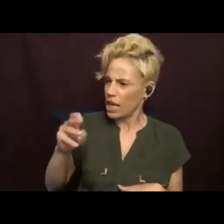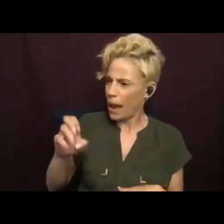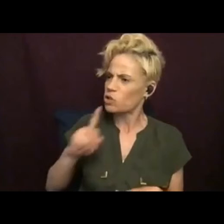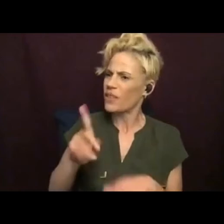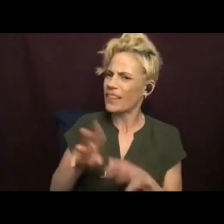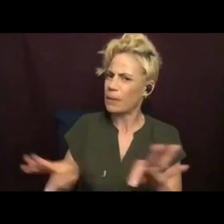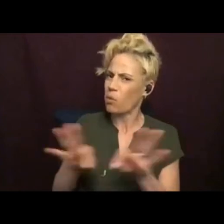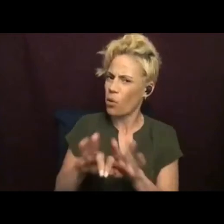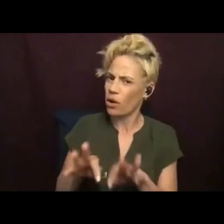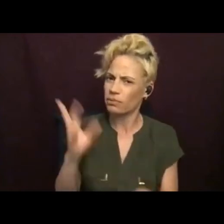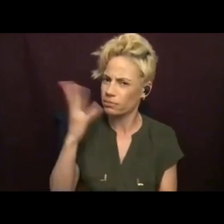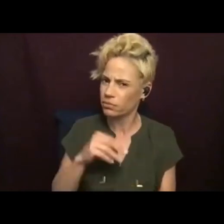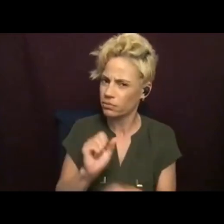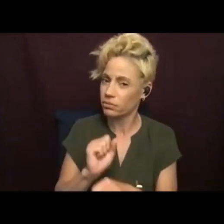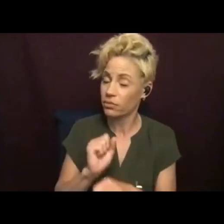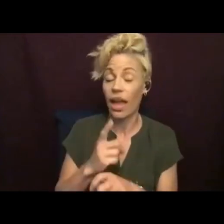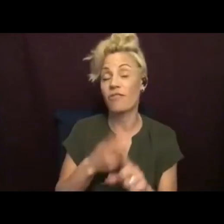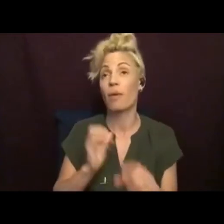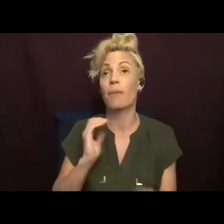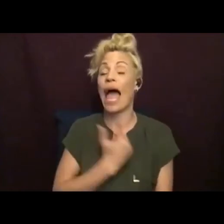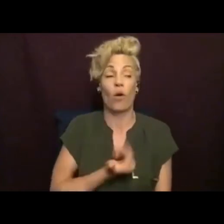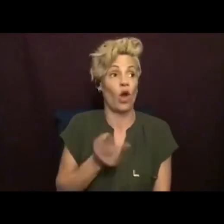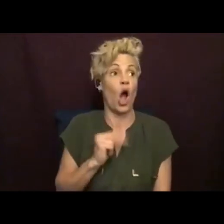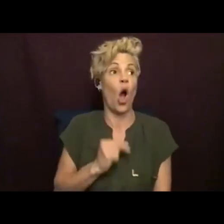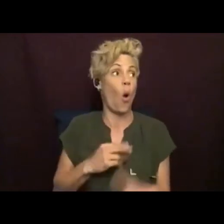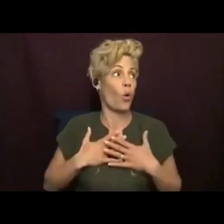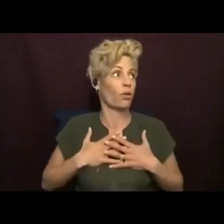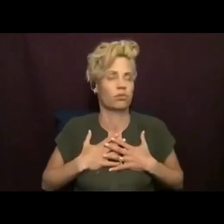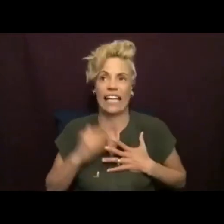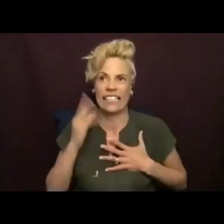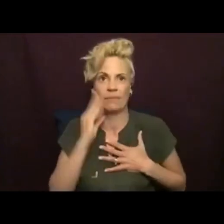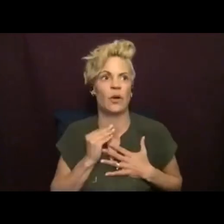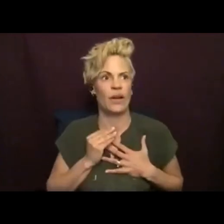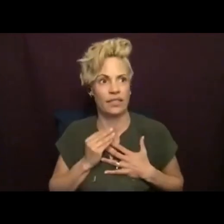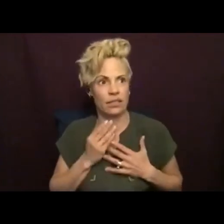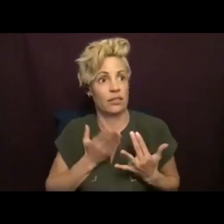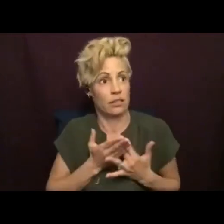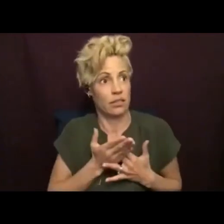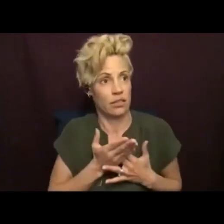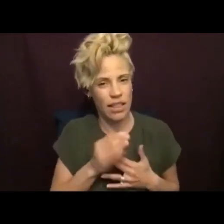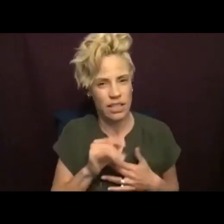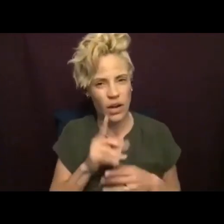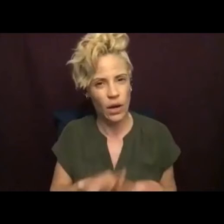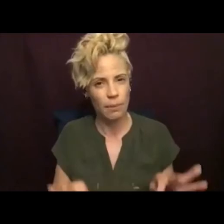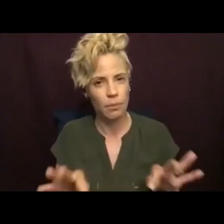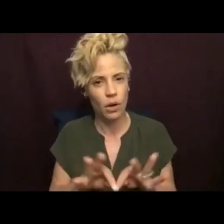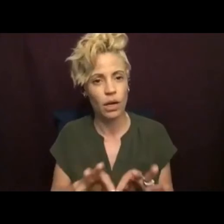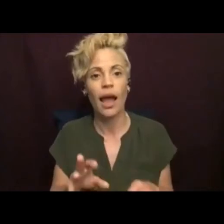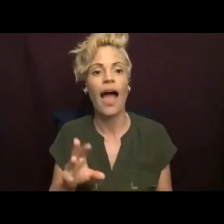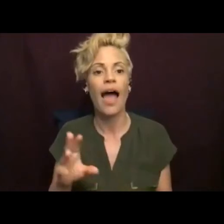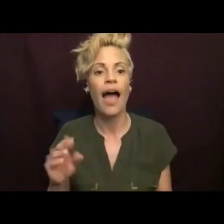from our embodied experience is so crucial, and one of the things that I've been thinking about as everyone has been talking,